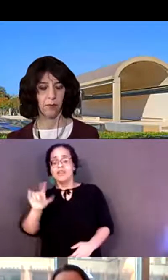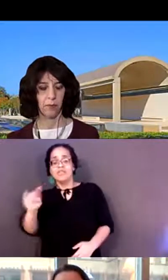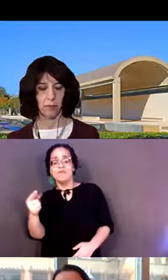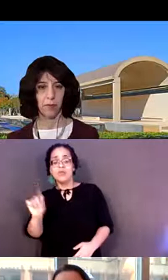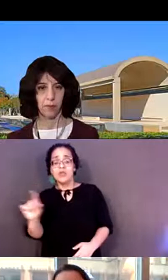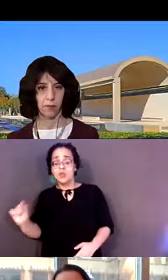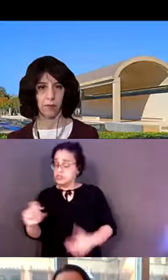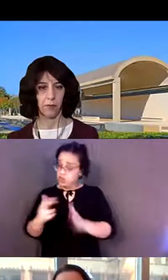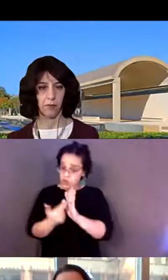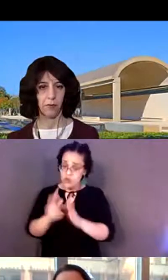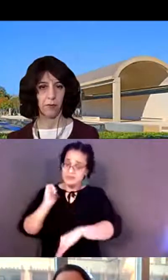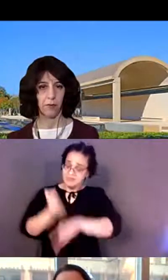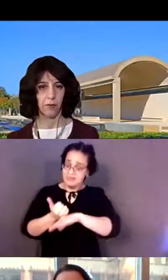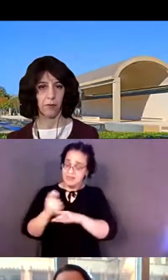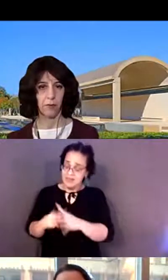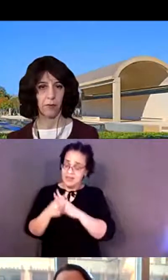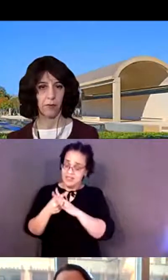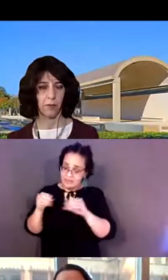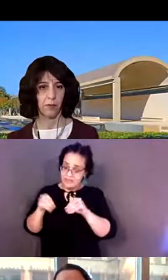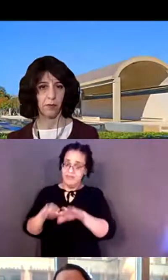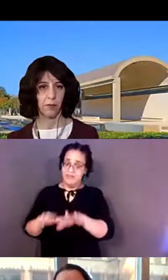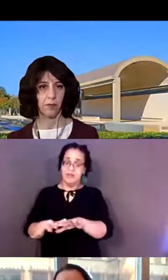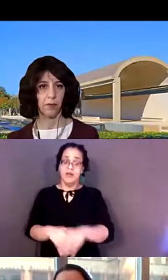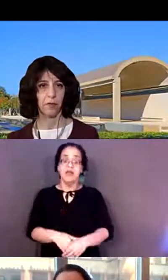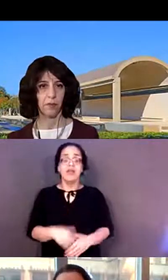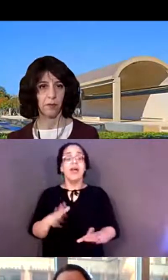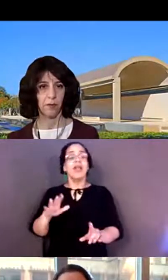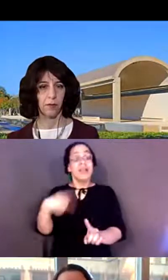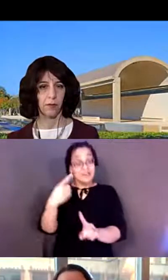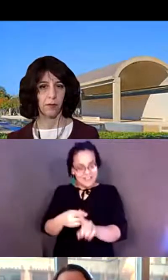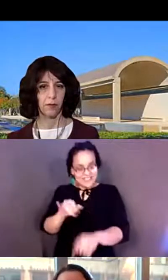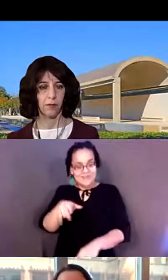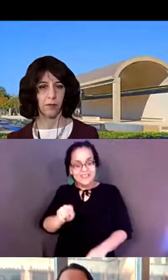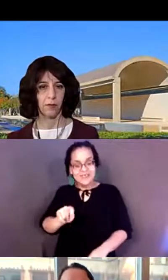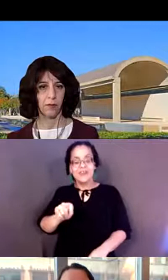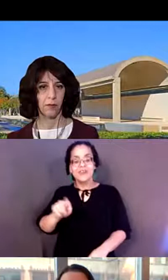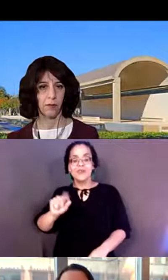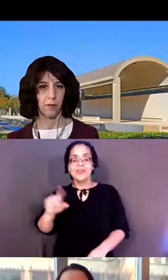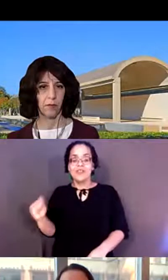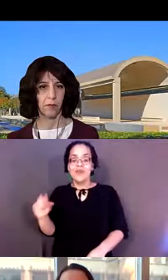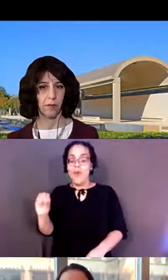And then following in September there's a rules advisory committee to provide